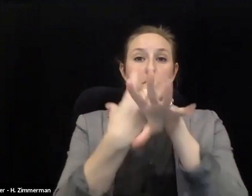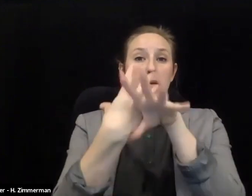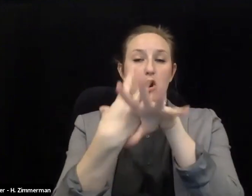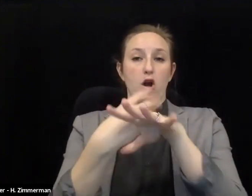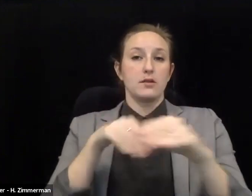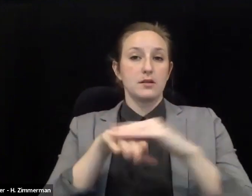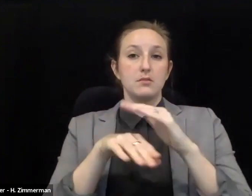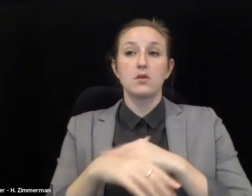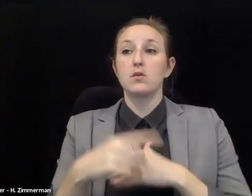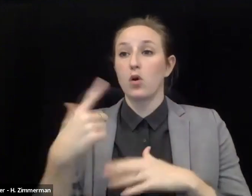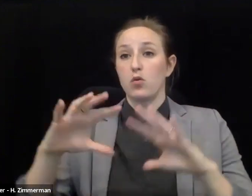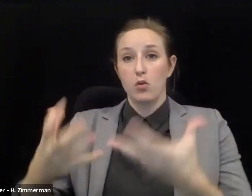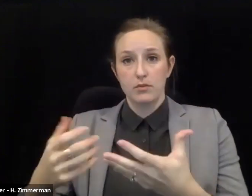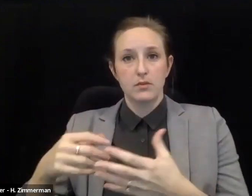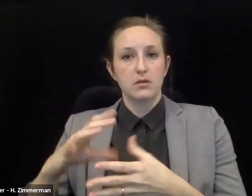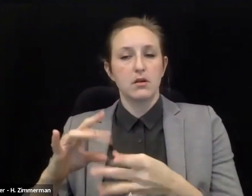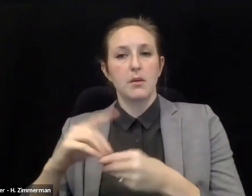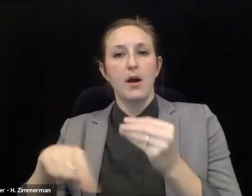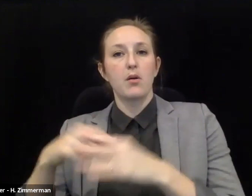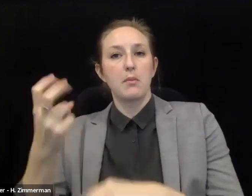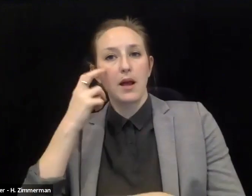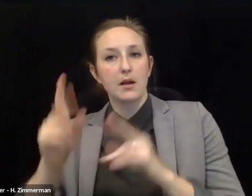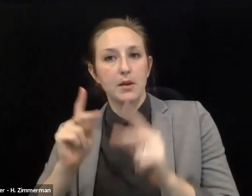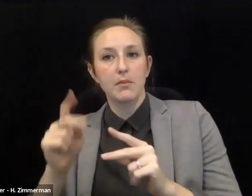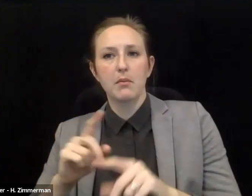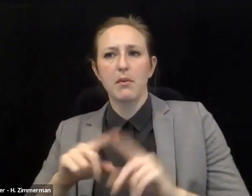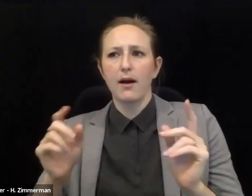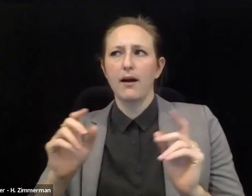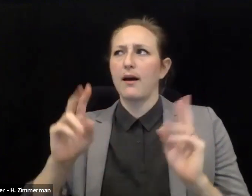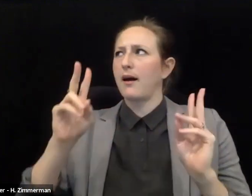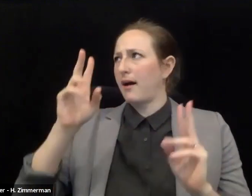were blind people and but ironically the person didn't even bring up the topic of